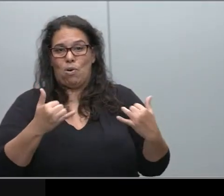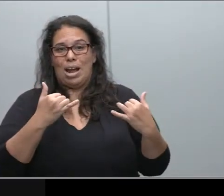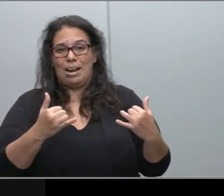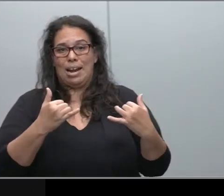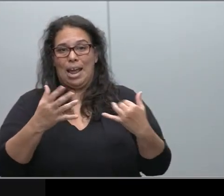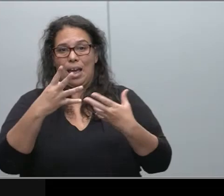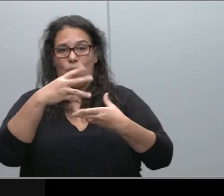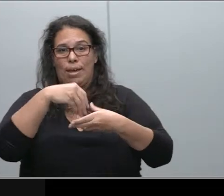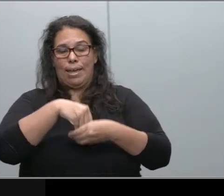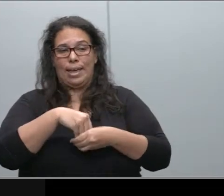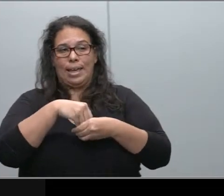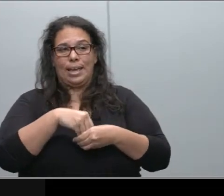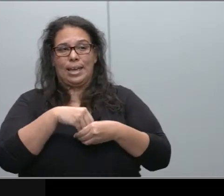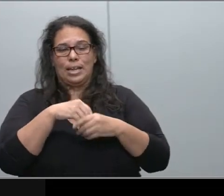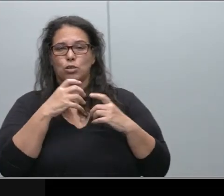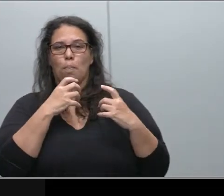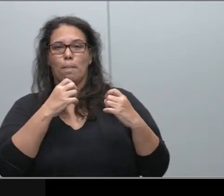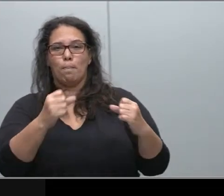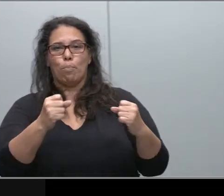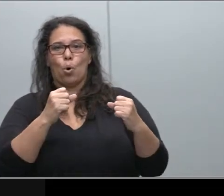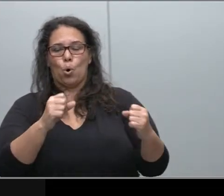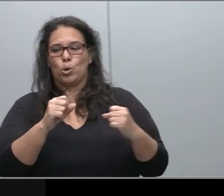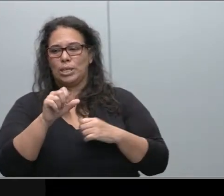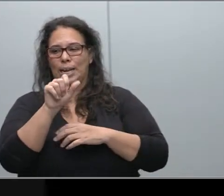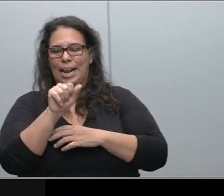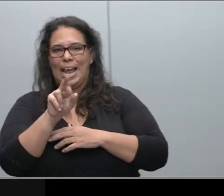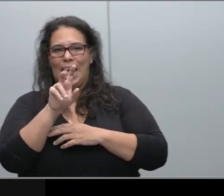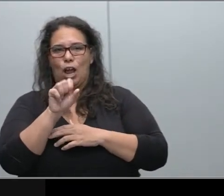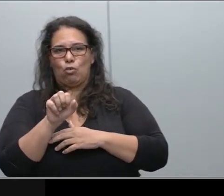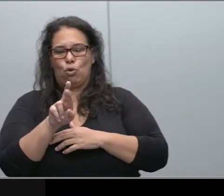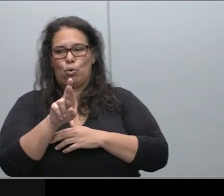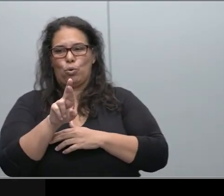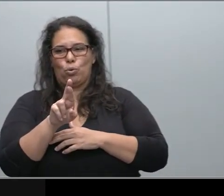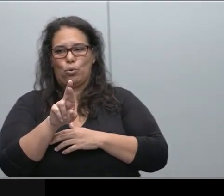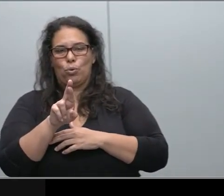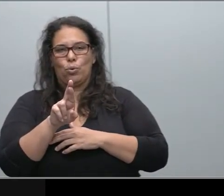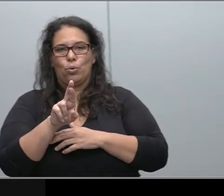and staff at your school sites, again, your support hubs,